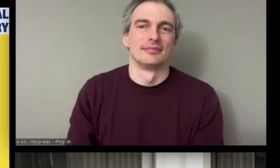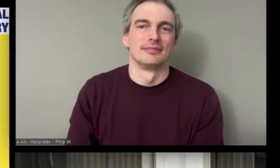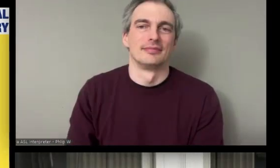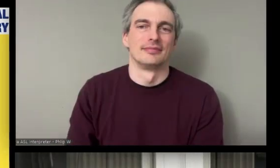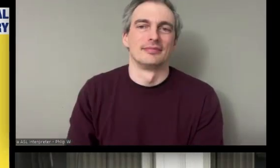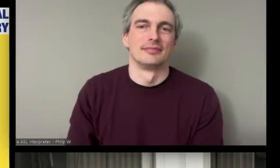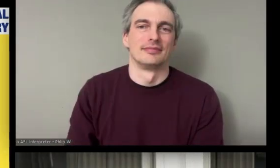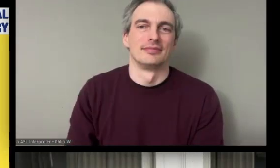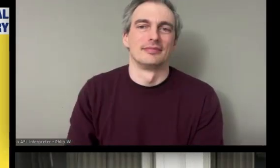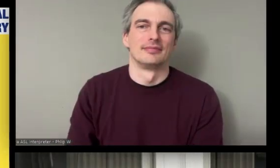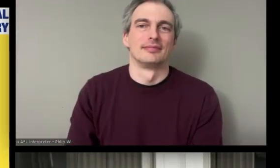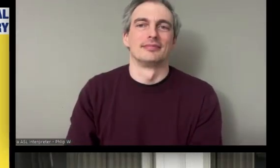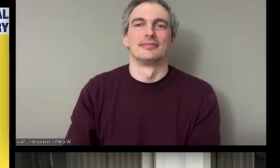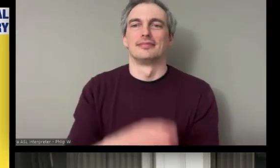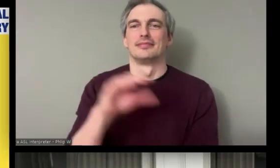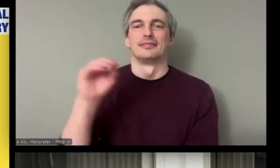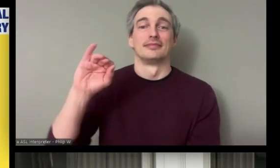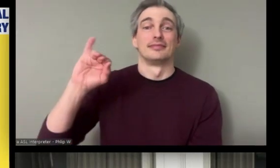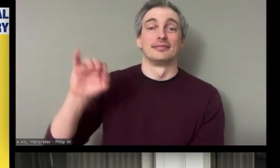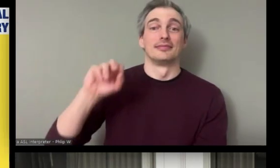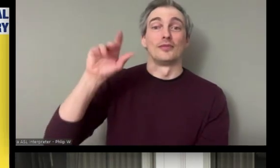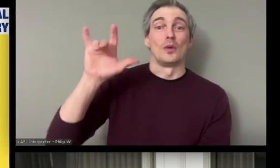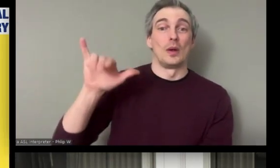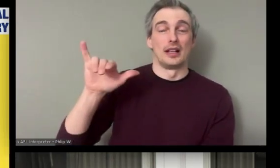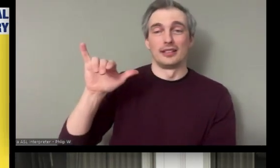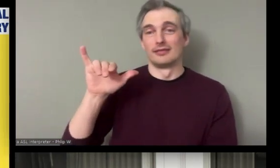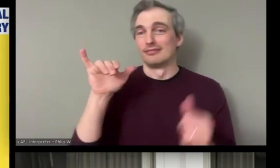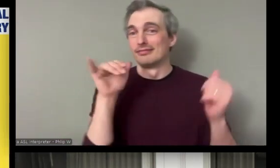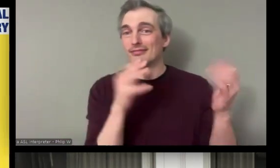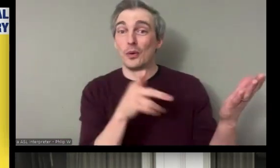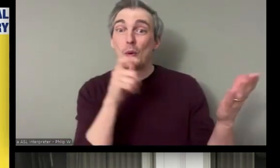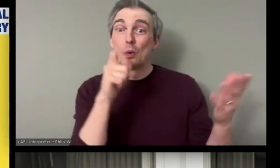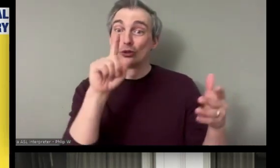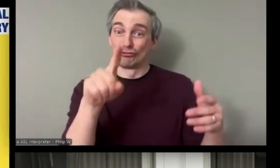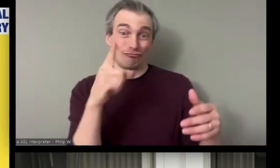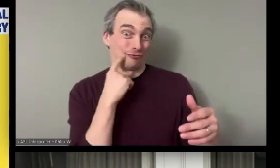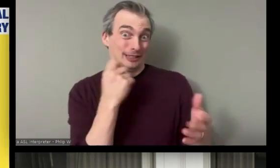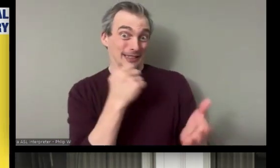And Joly, who just assisted me with the mic -- he helped me in virtual reality too!